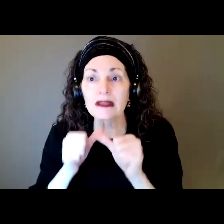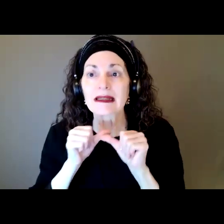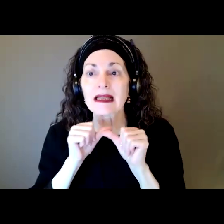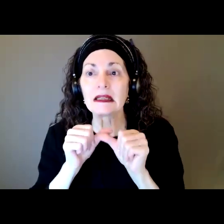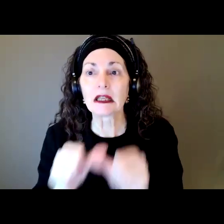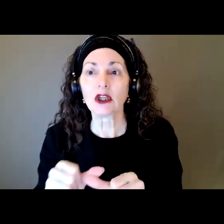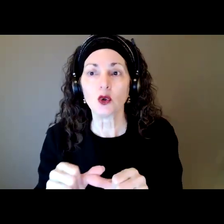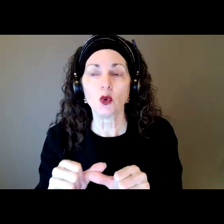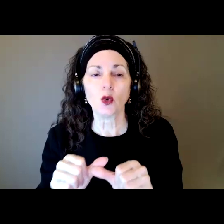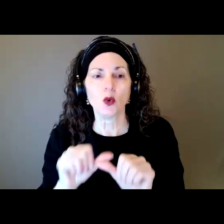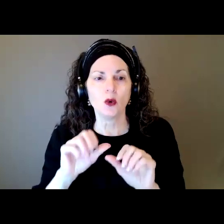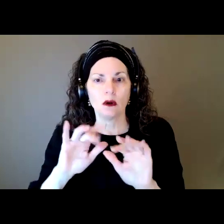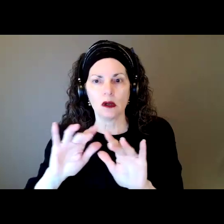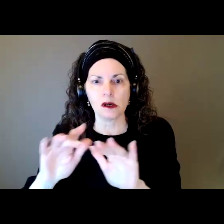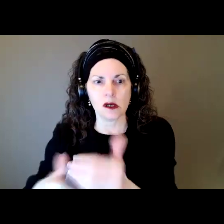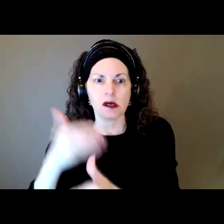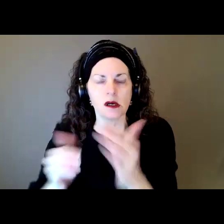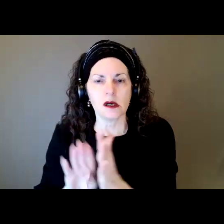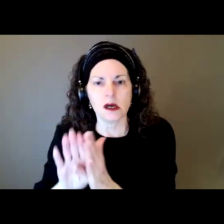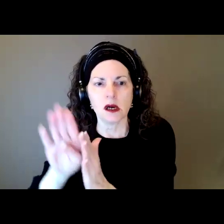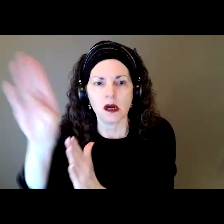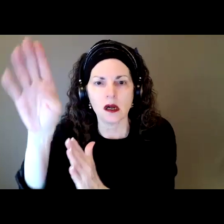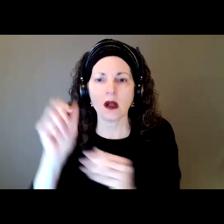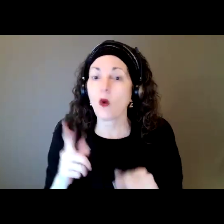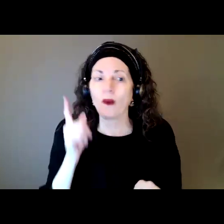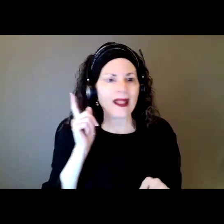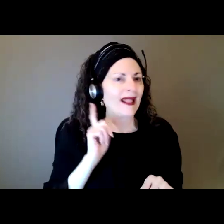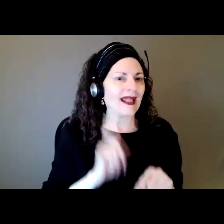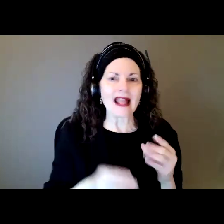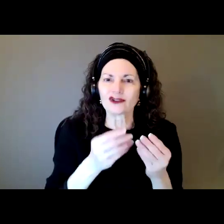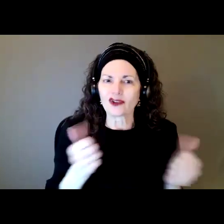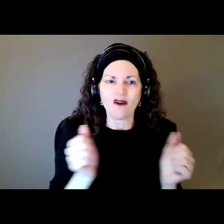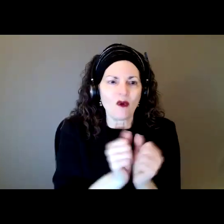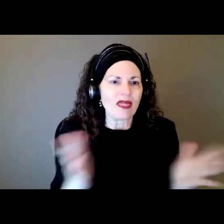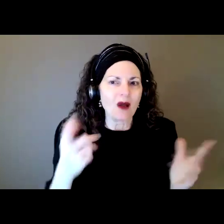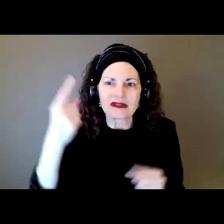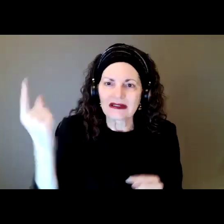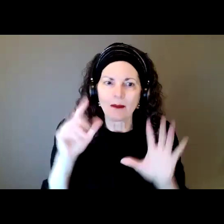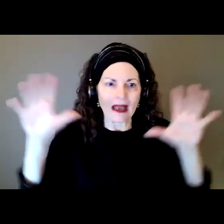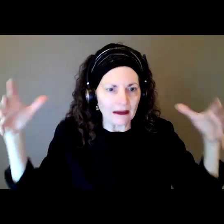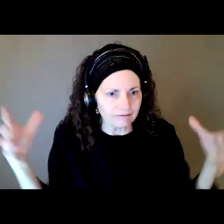And a problem cannot be solved without a structure in place to address it and people coming together to find solutions.